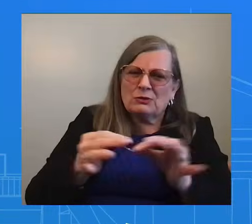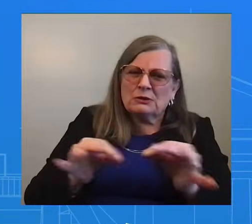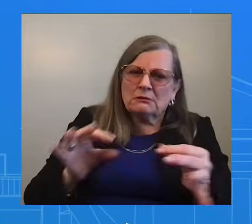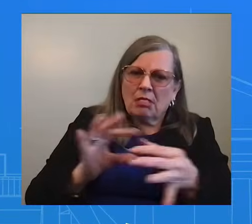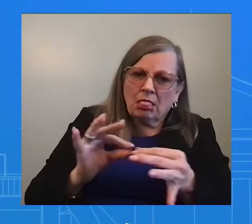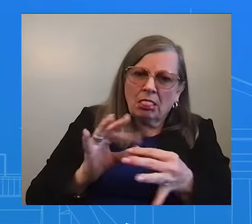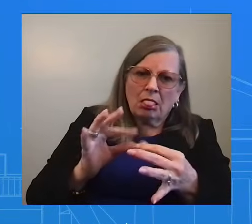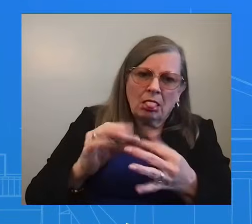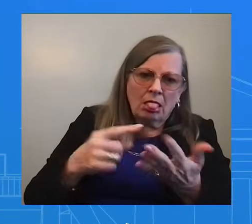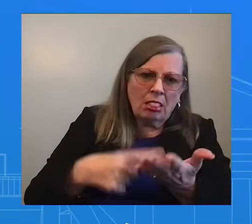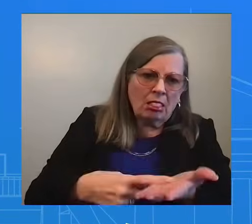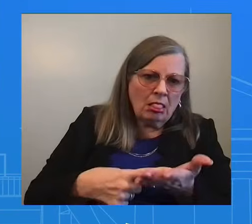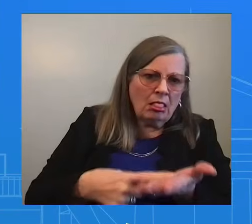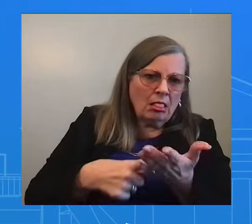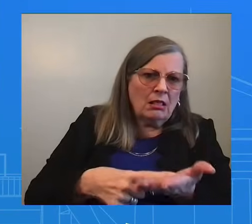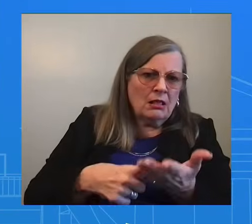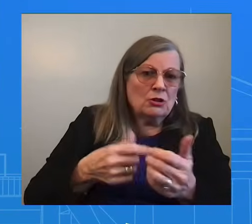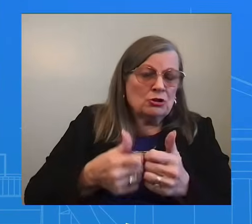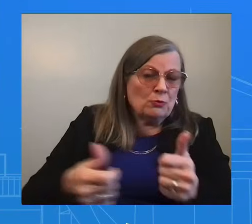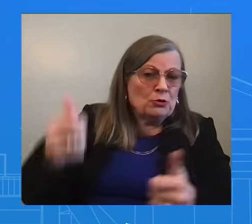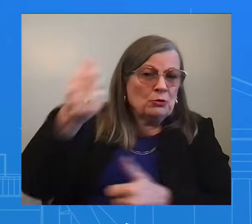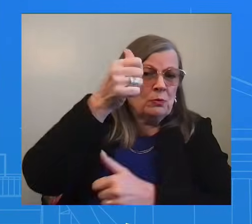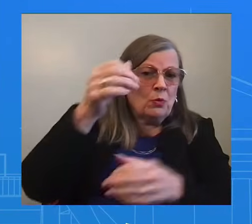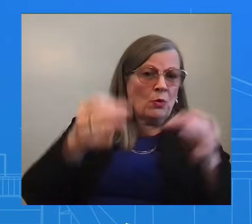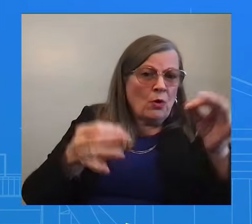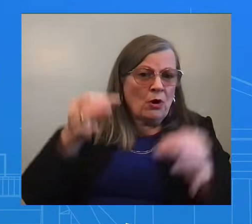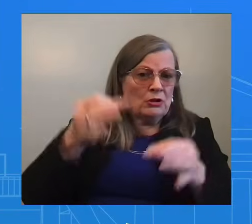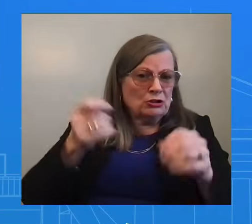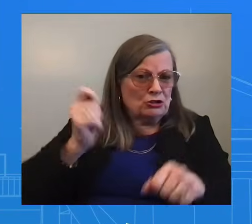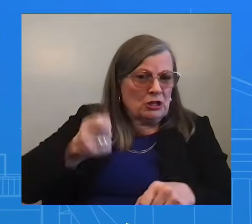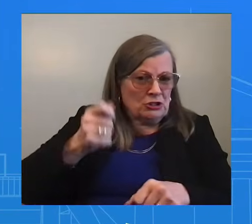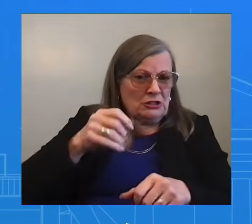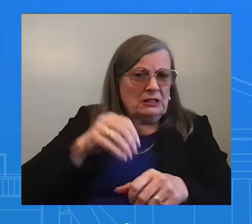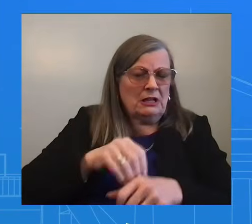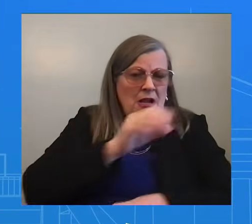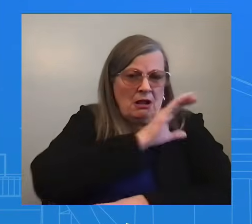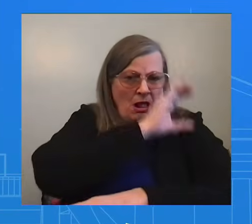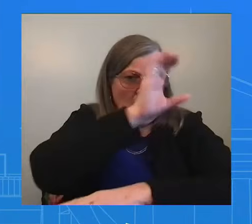Ms. Jean-Pierre: Yeah. Well, we've been always very clear: Any -- any intimidation,